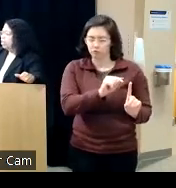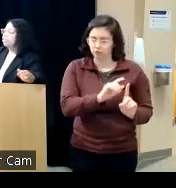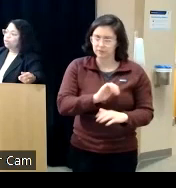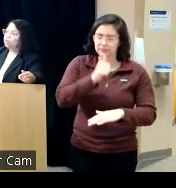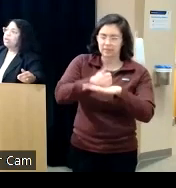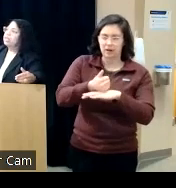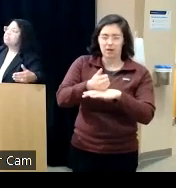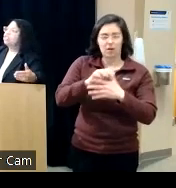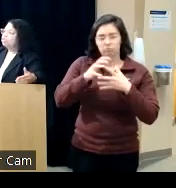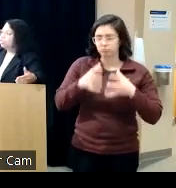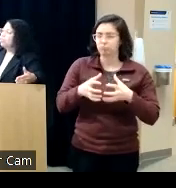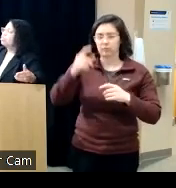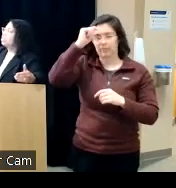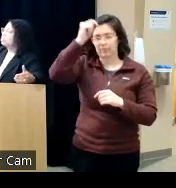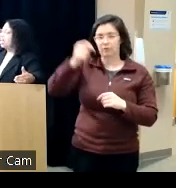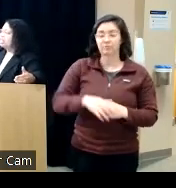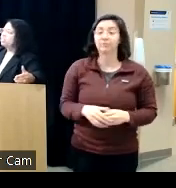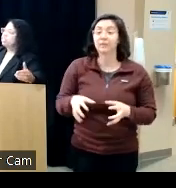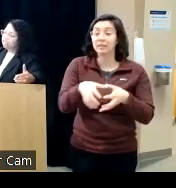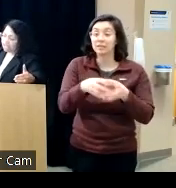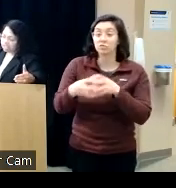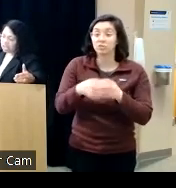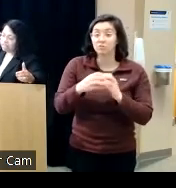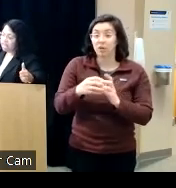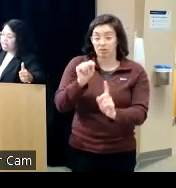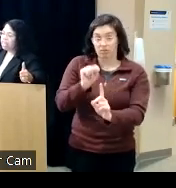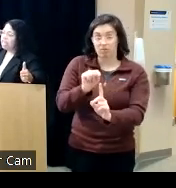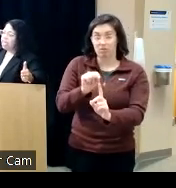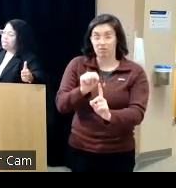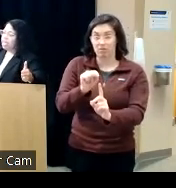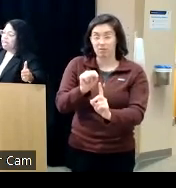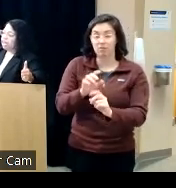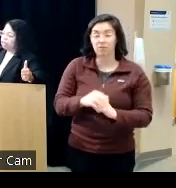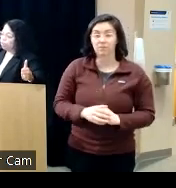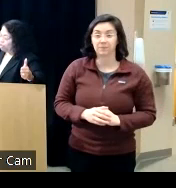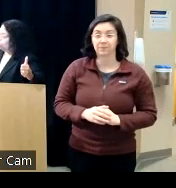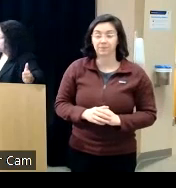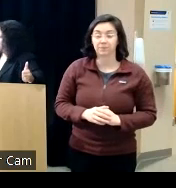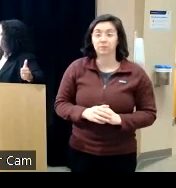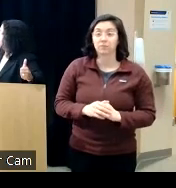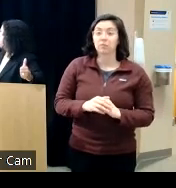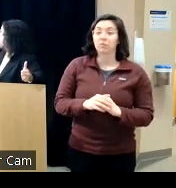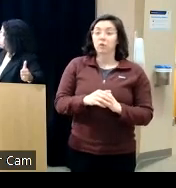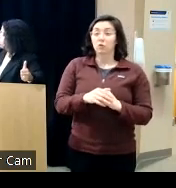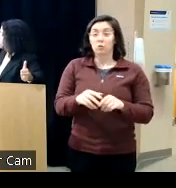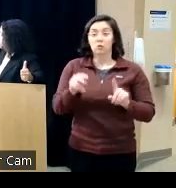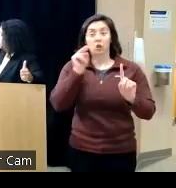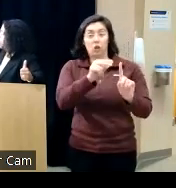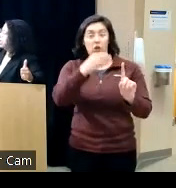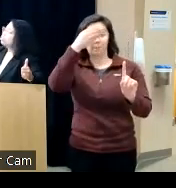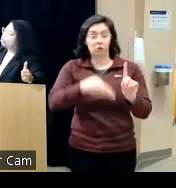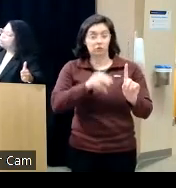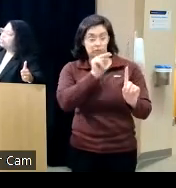as a theory so this notion of intersectionality suggests that when you look at individuals in